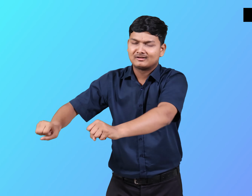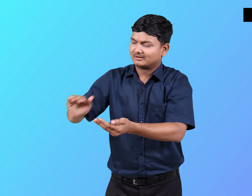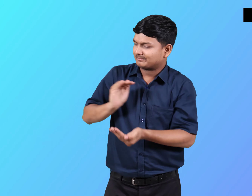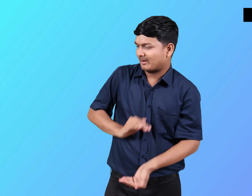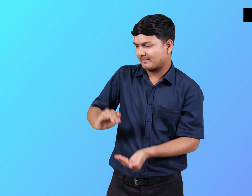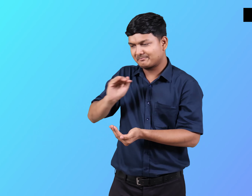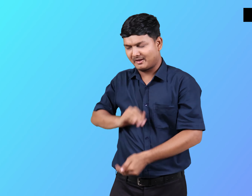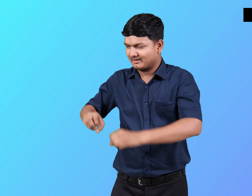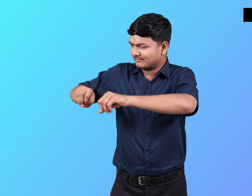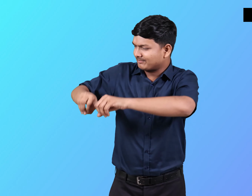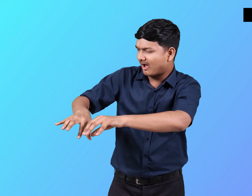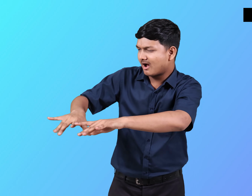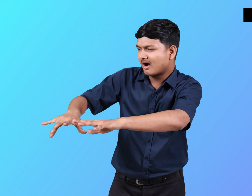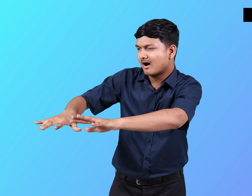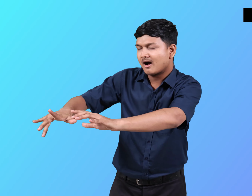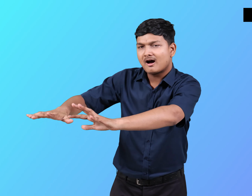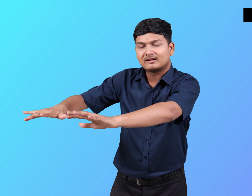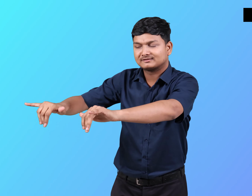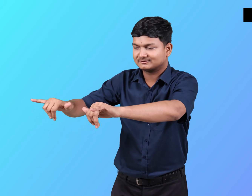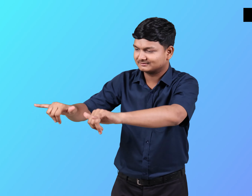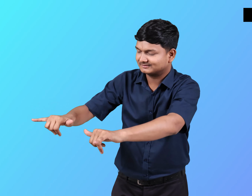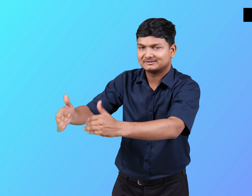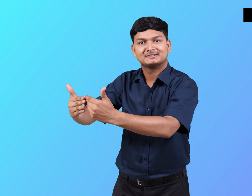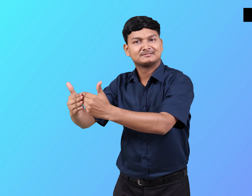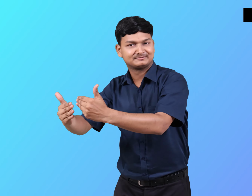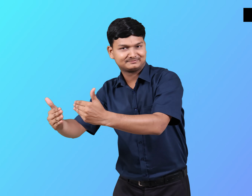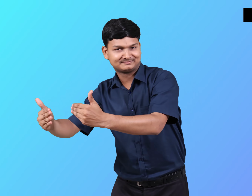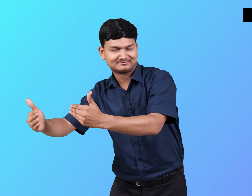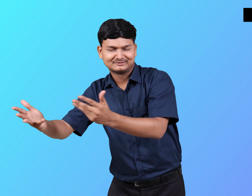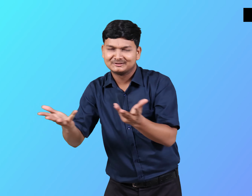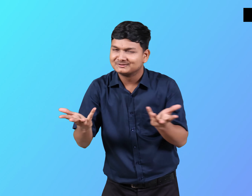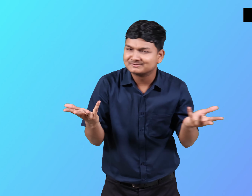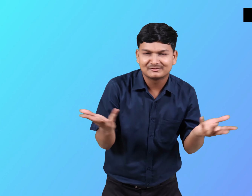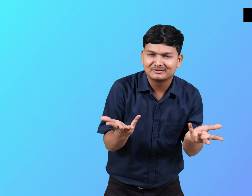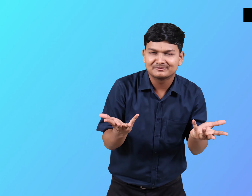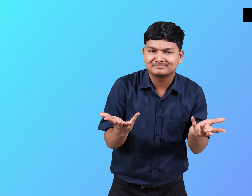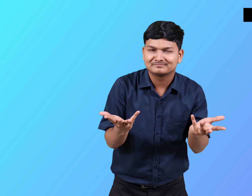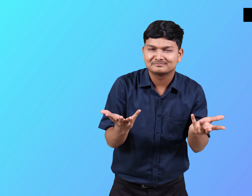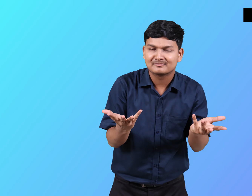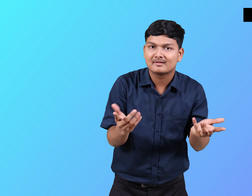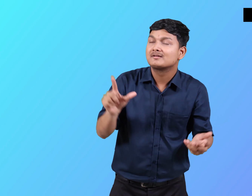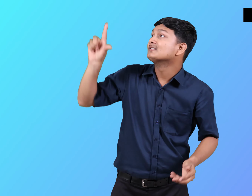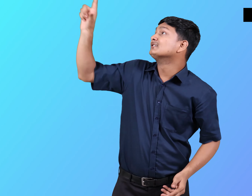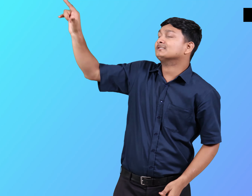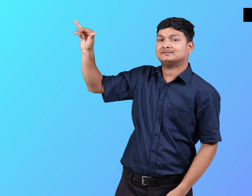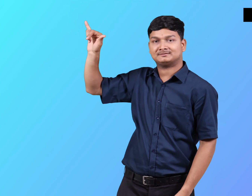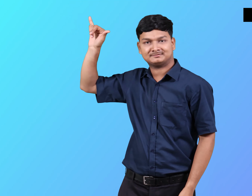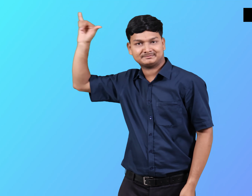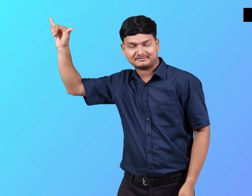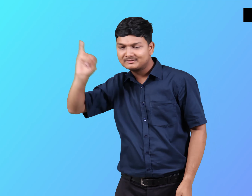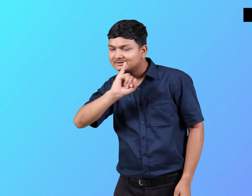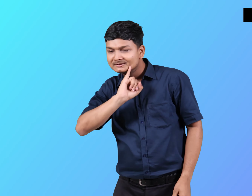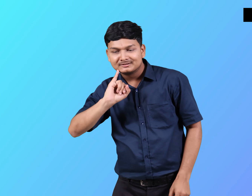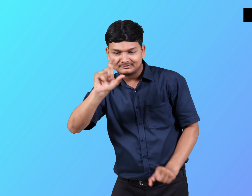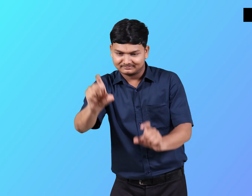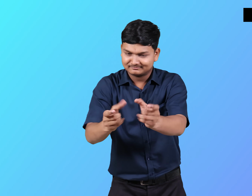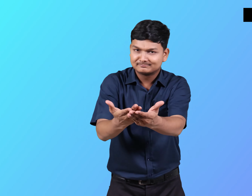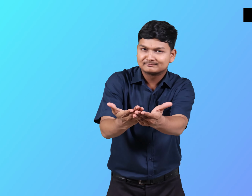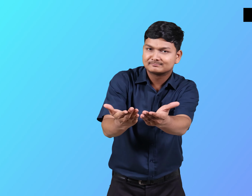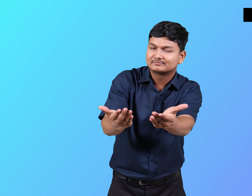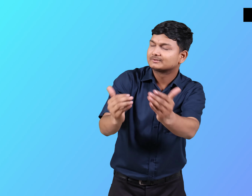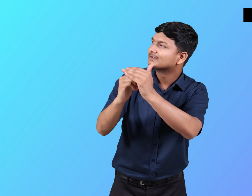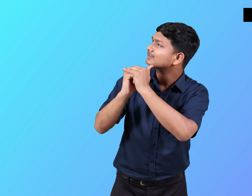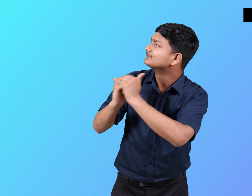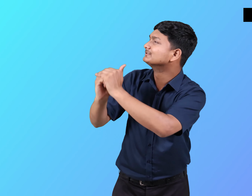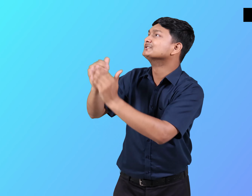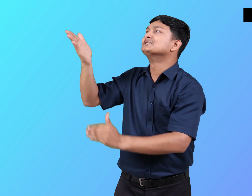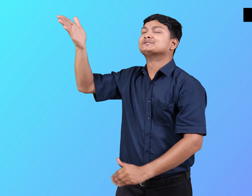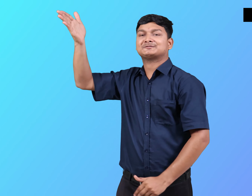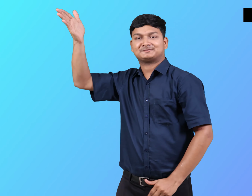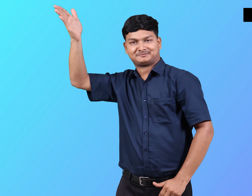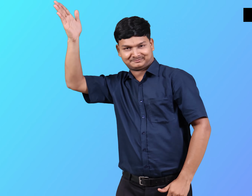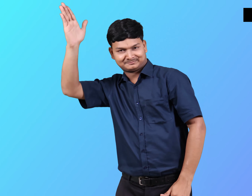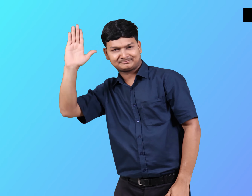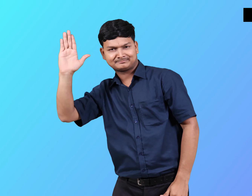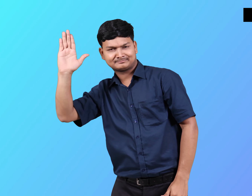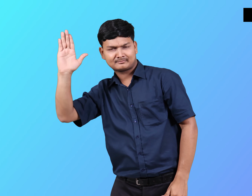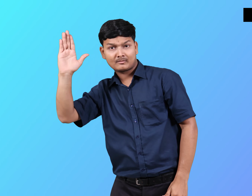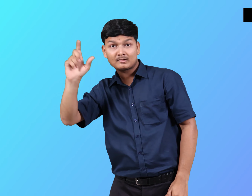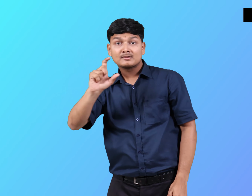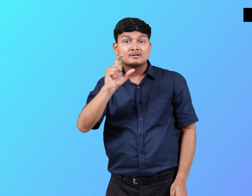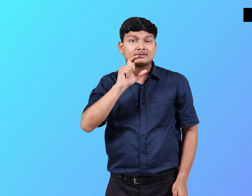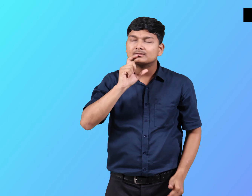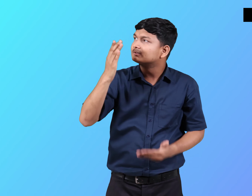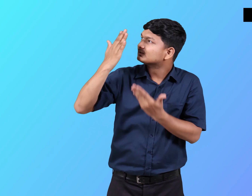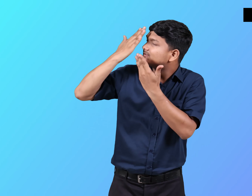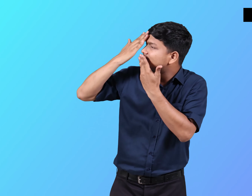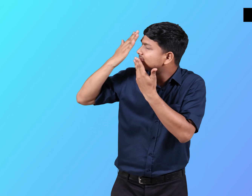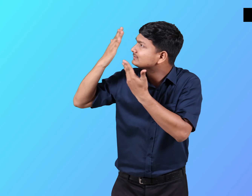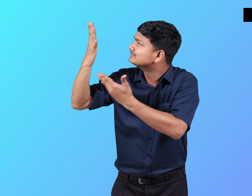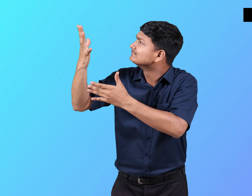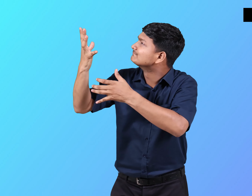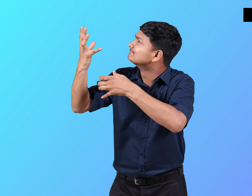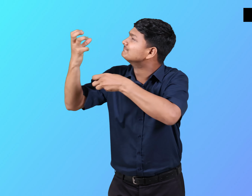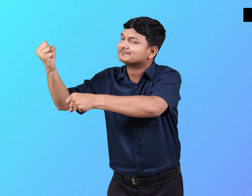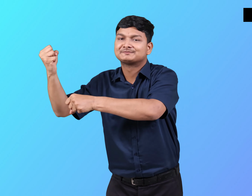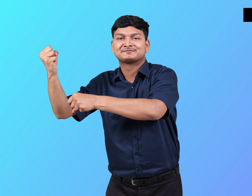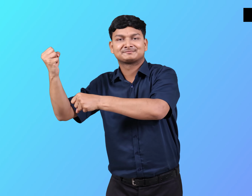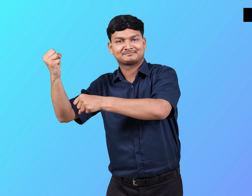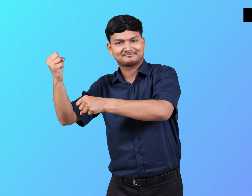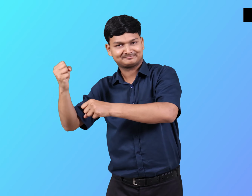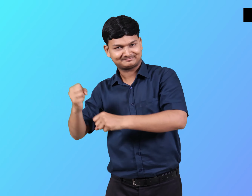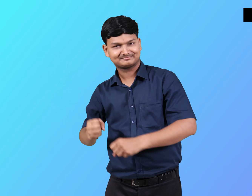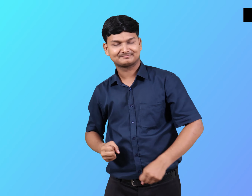And that city still belongs to the family of Caleb son of Jephunneh the Kenizzite. That land still belongs to his people because he trusted and obeyed the LORD, the God of Israel.